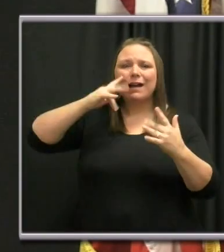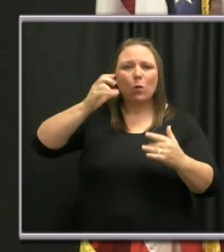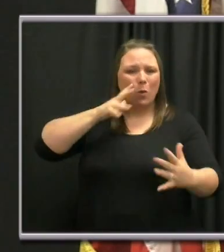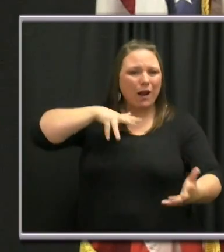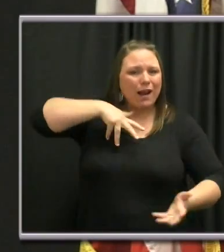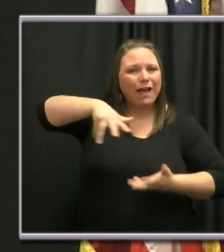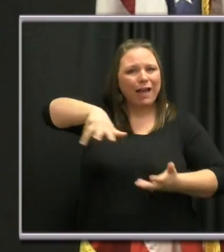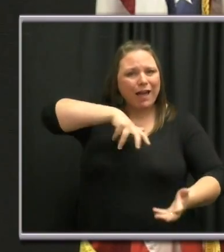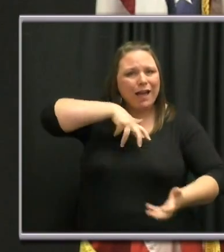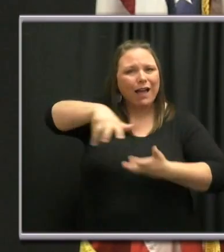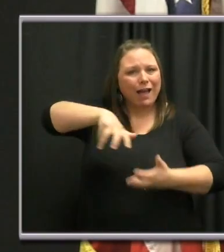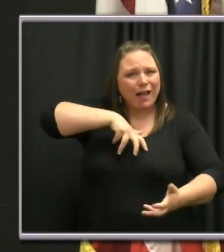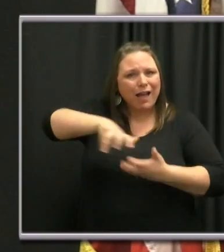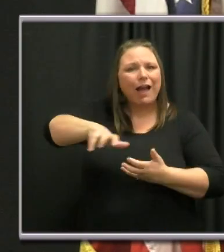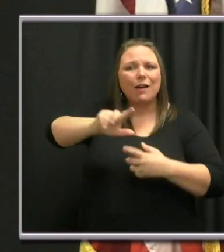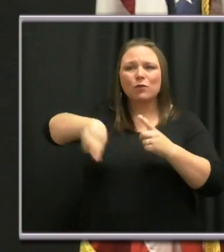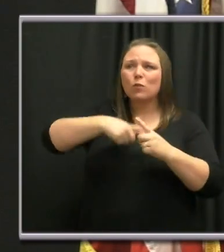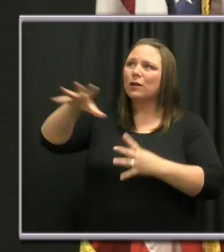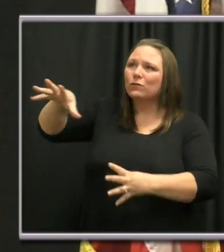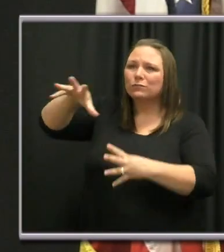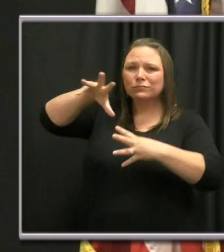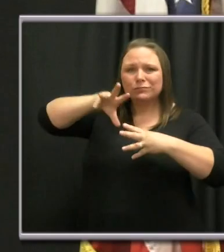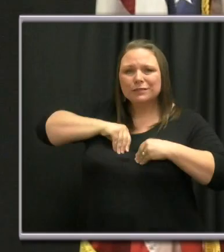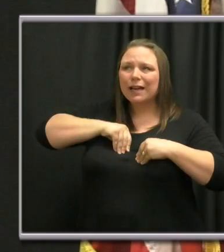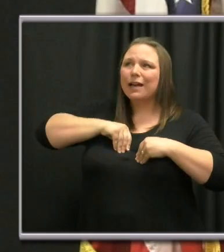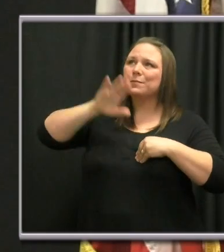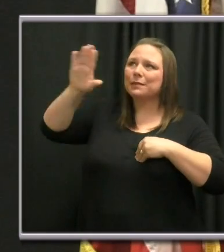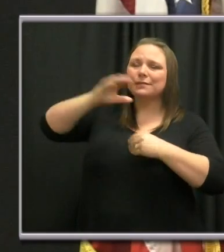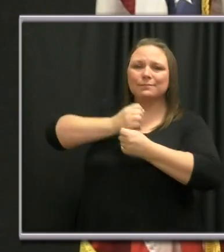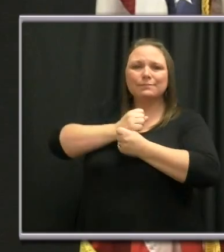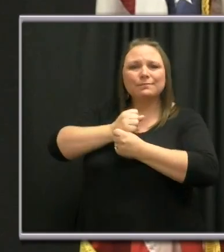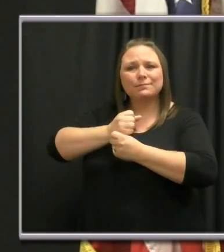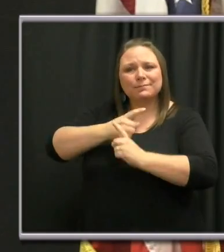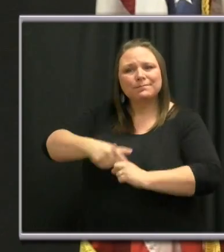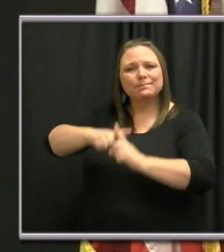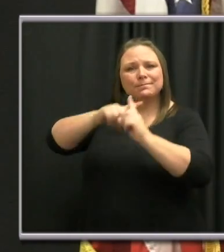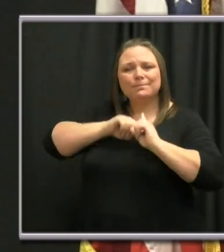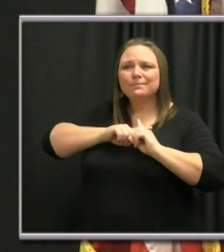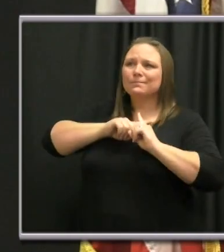TOP OF YOUR LUNGS OR LAUGHING